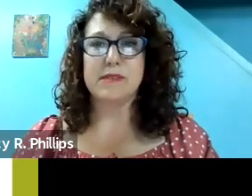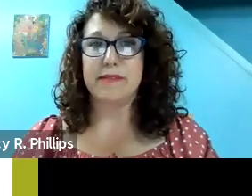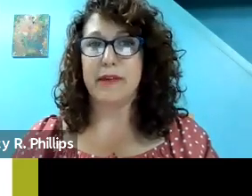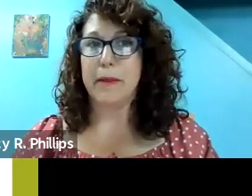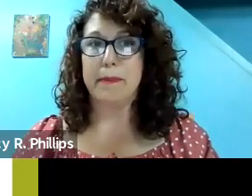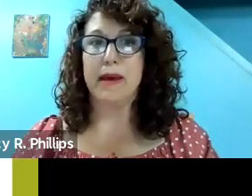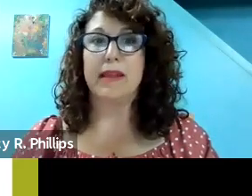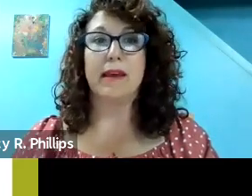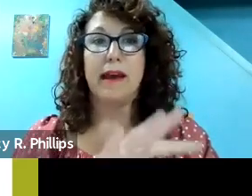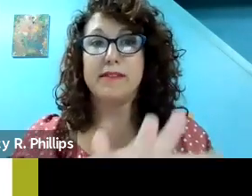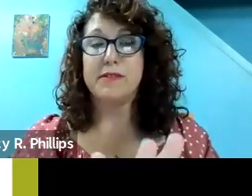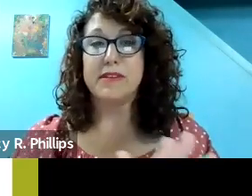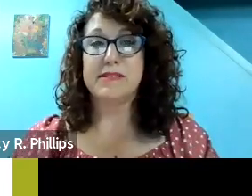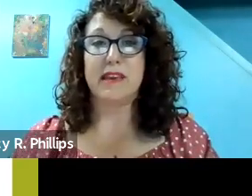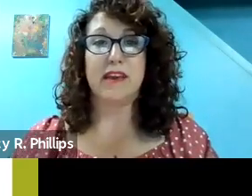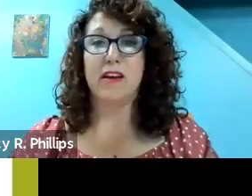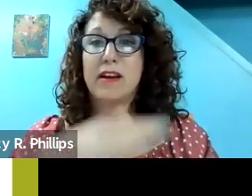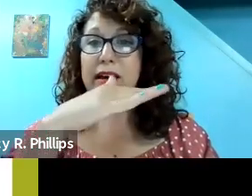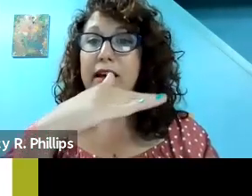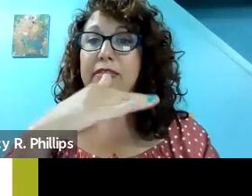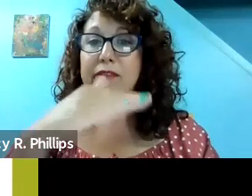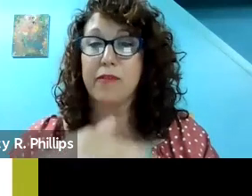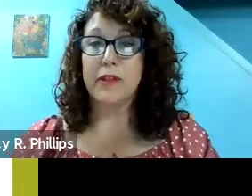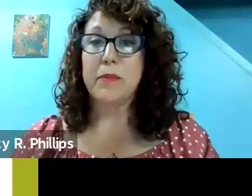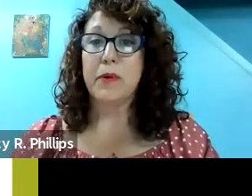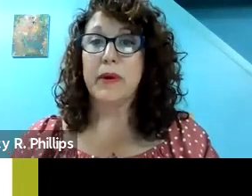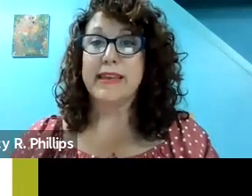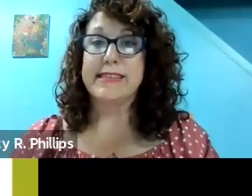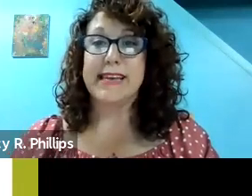specific. But as you can see here, they've really broken it